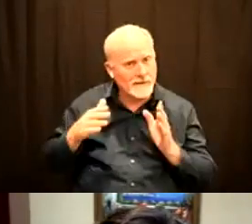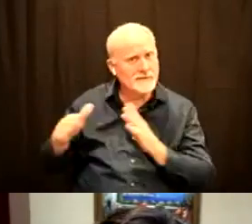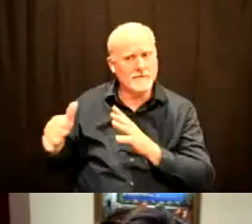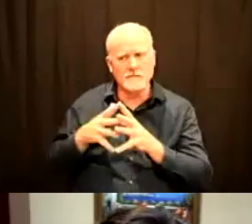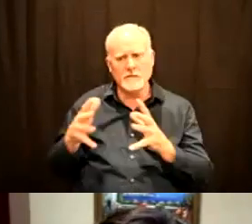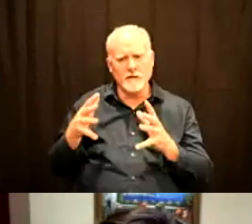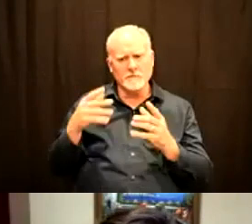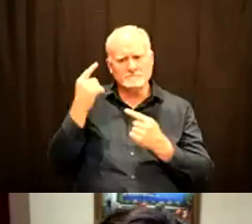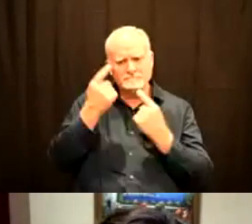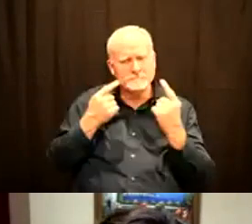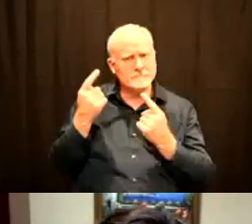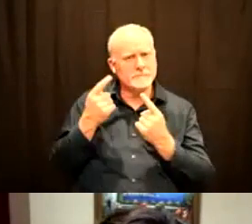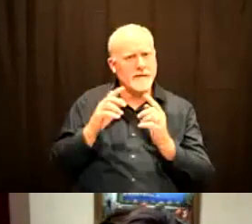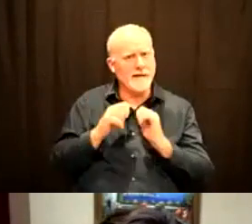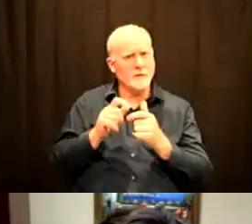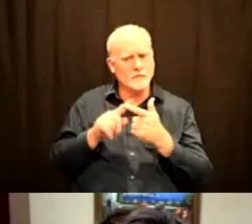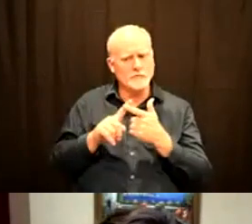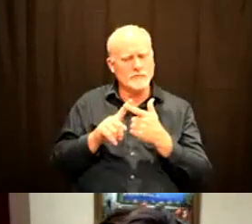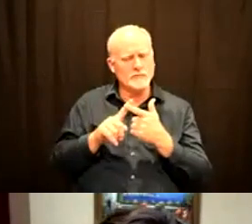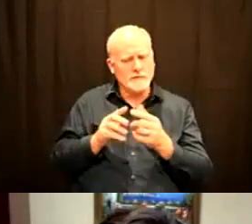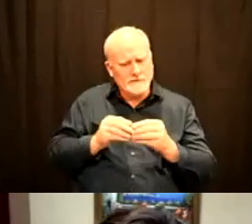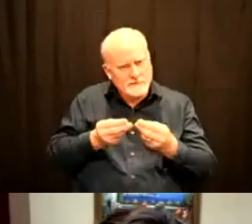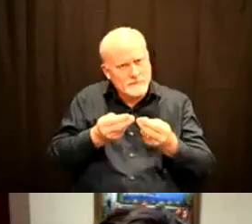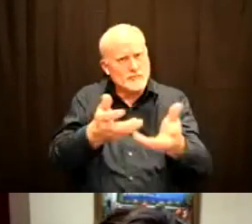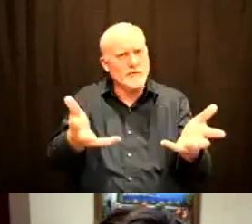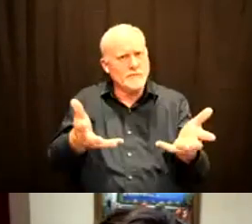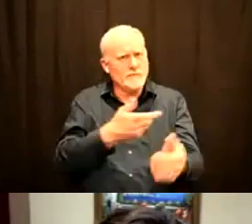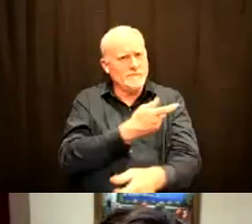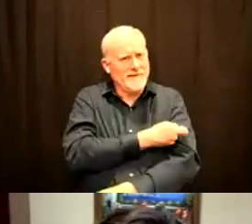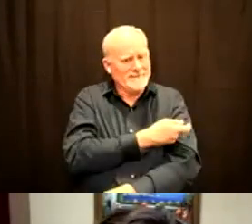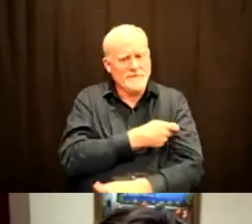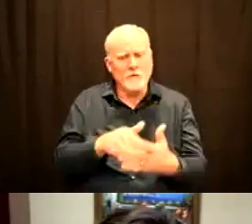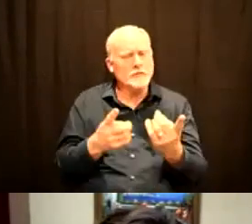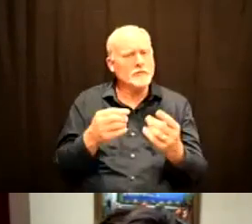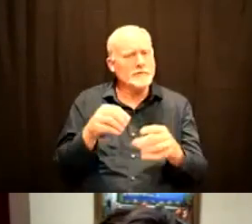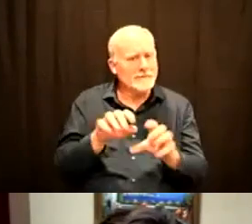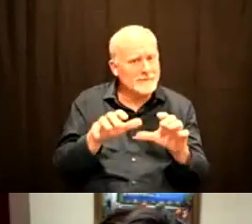how to do the vaccine distribution what to do for classes how to provide resources for you